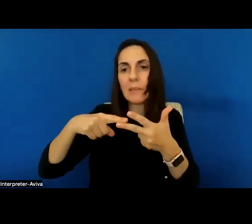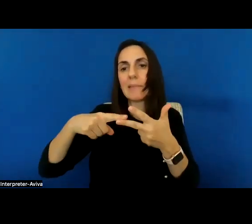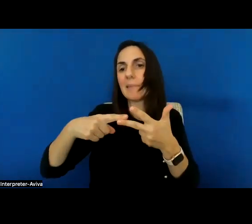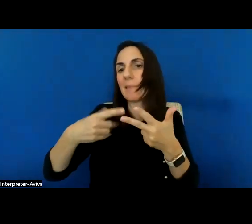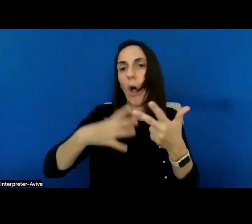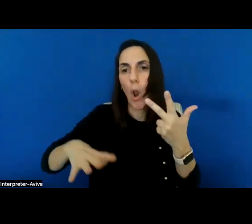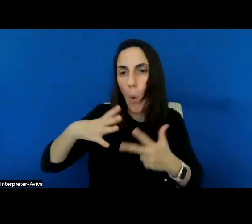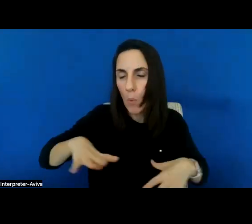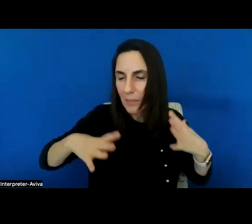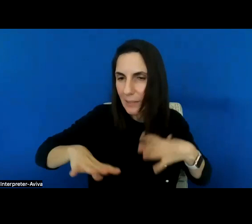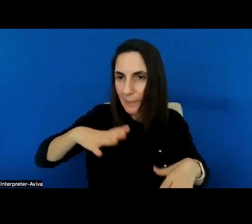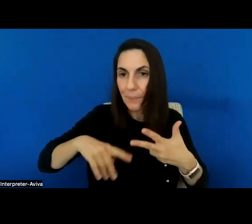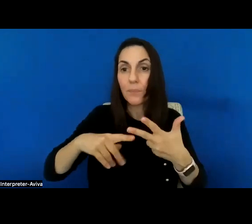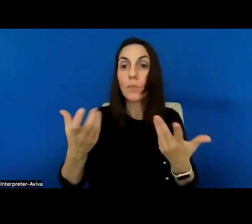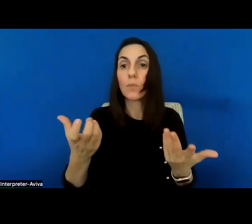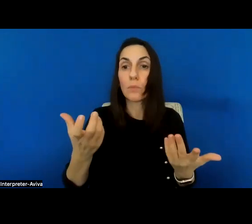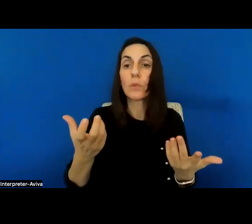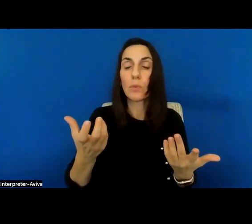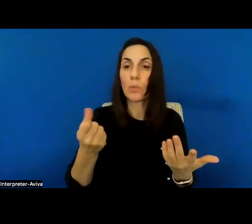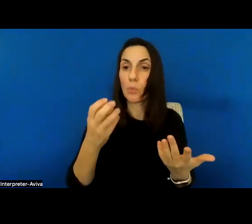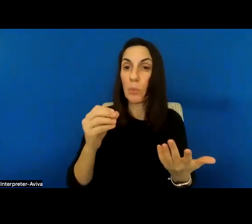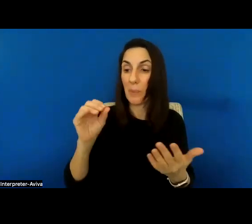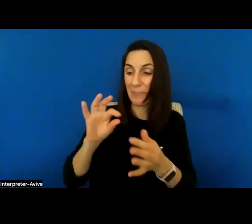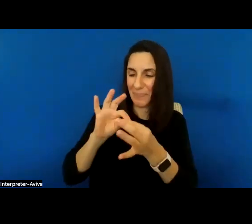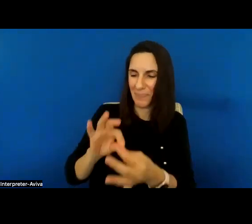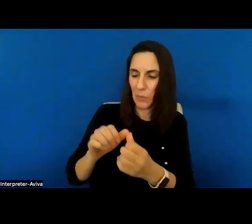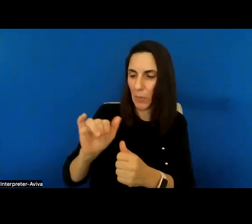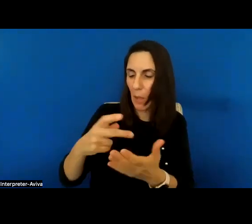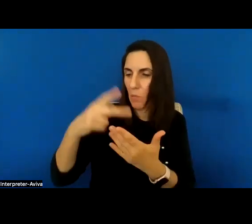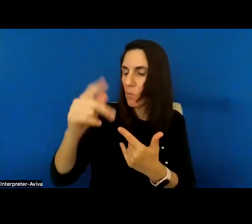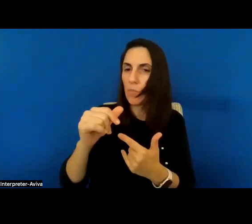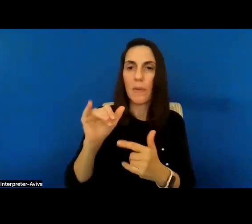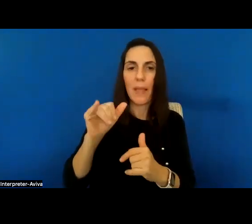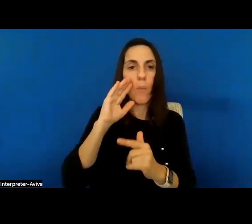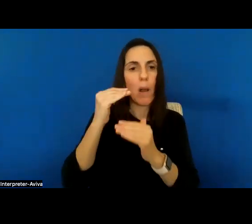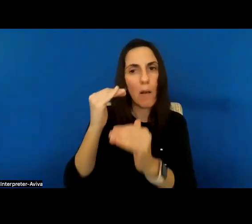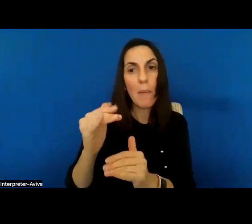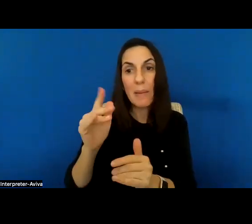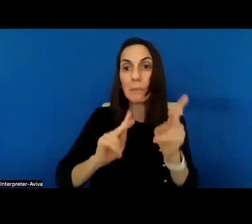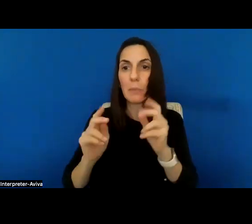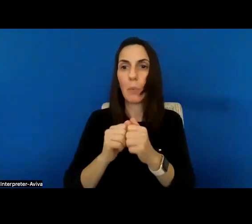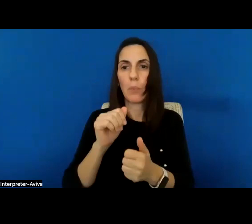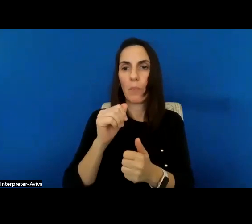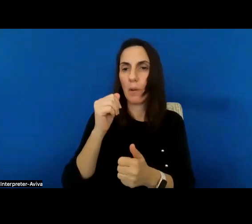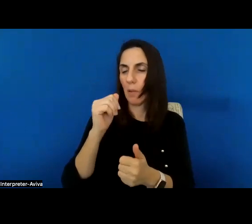11:32:04 And so with that program, it limits individuals to $2,000 money in the able account.